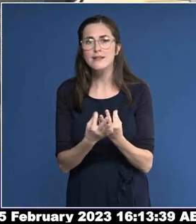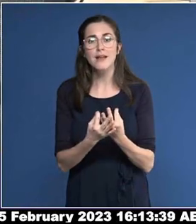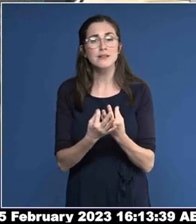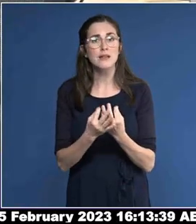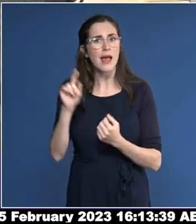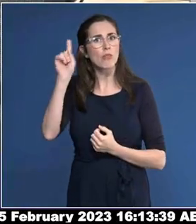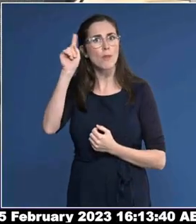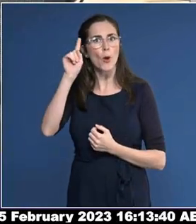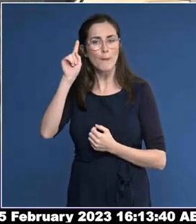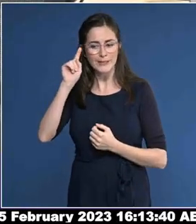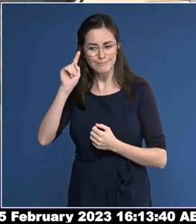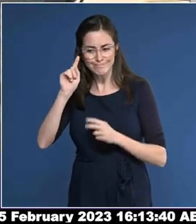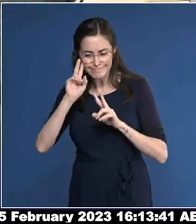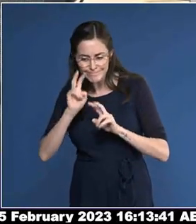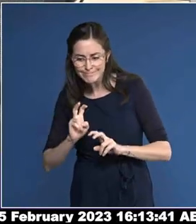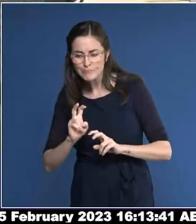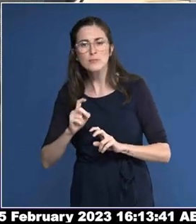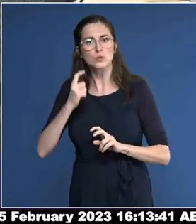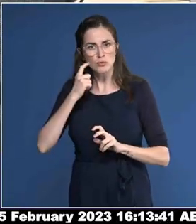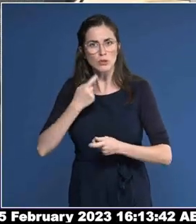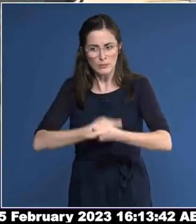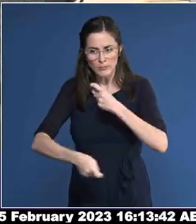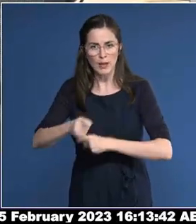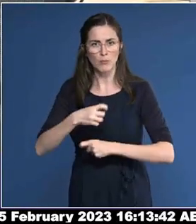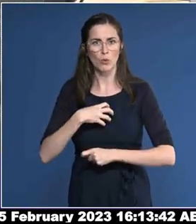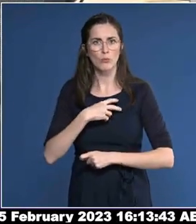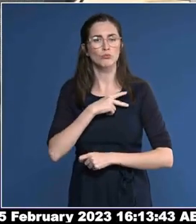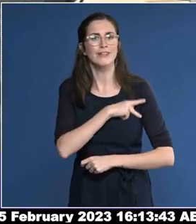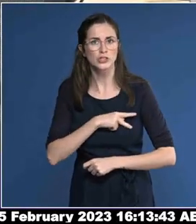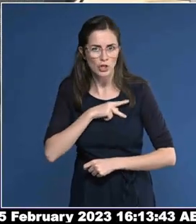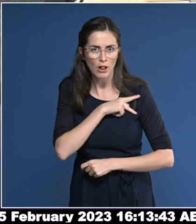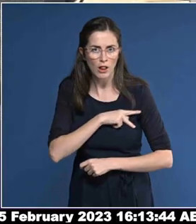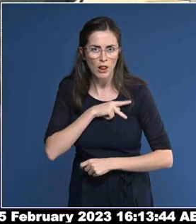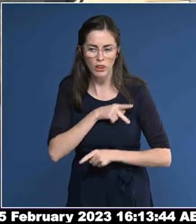professionalising intermediary support. So you've developed professional standards of practice.